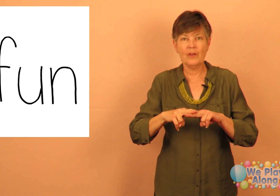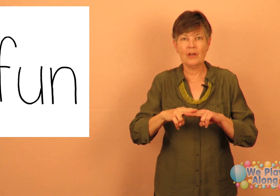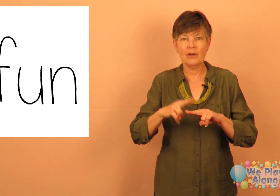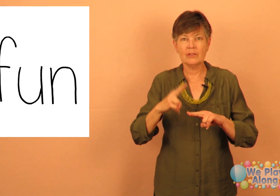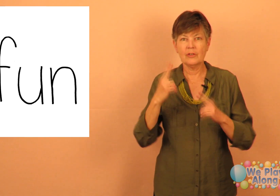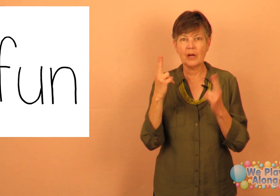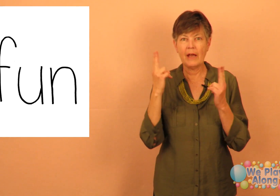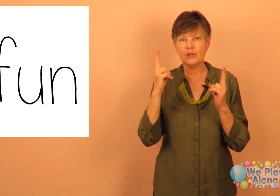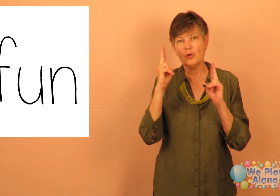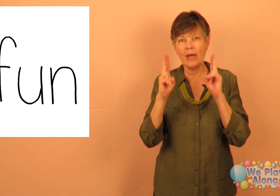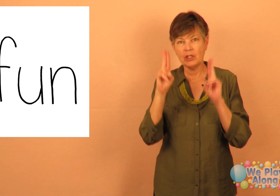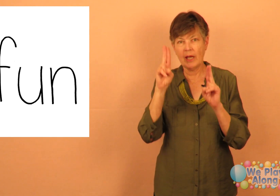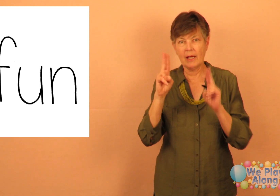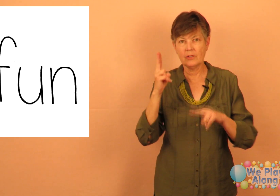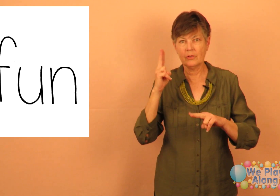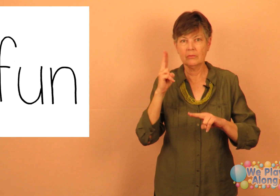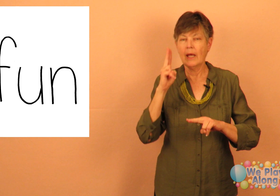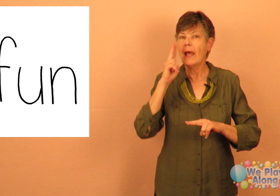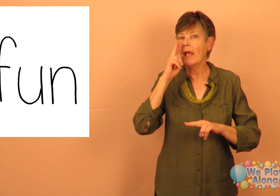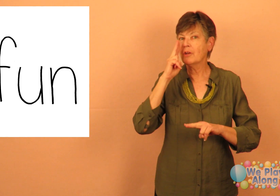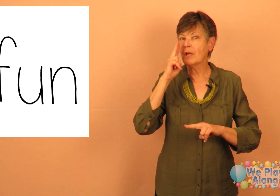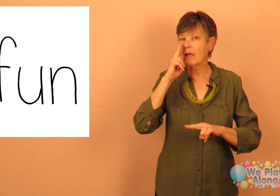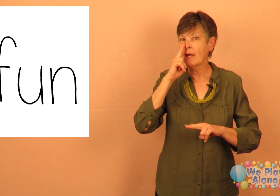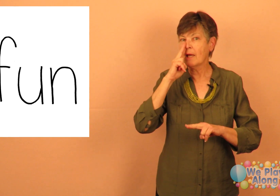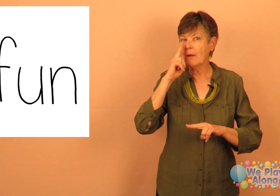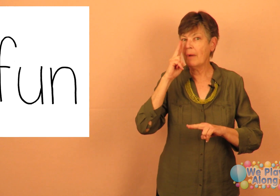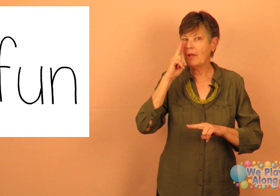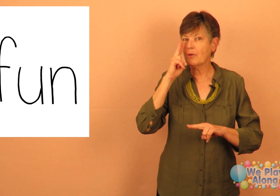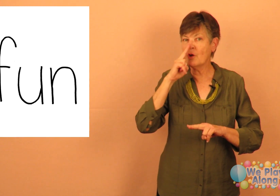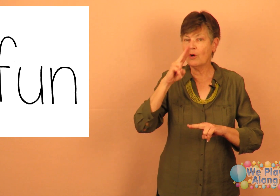fingers you're gonna have to H hands er and you're going to come by your nose